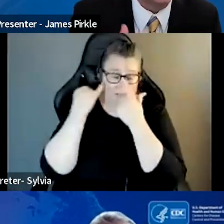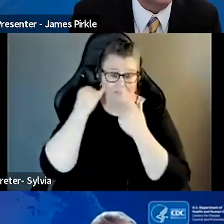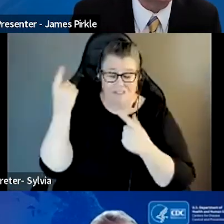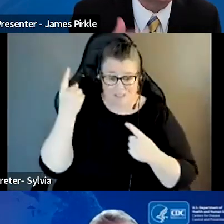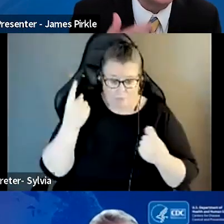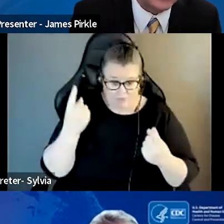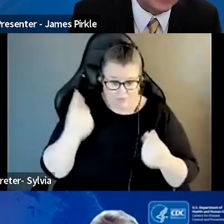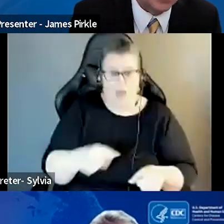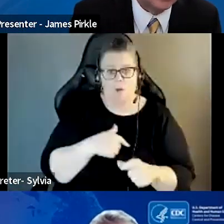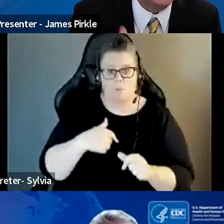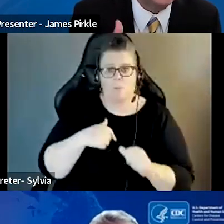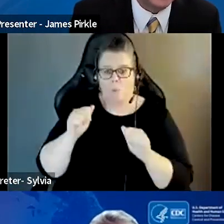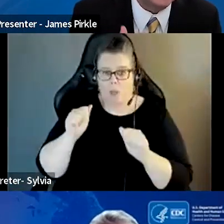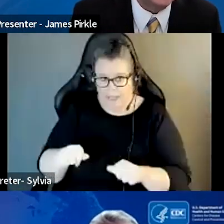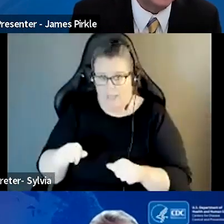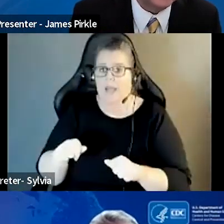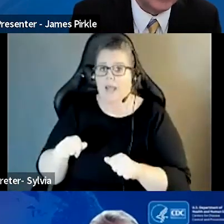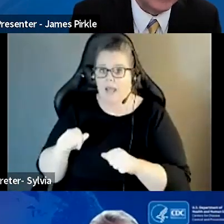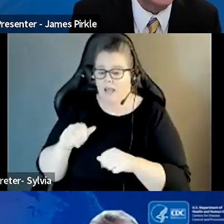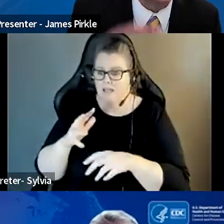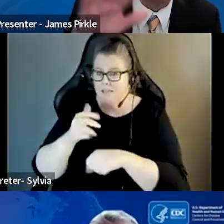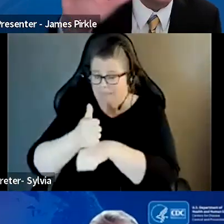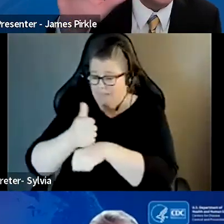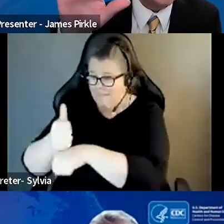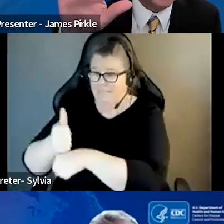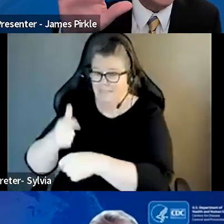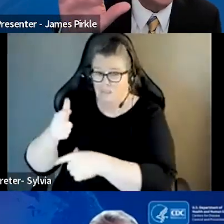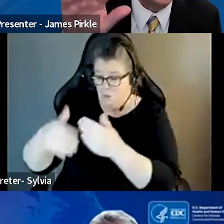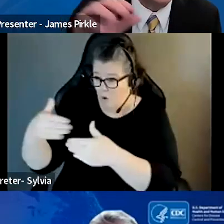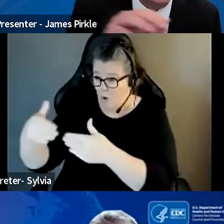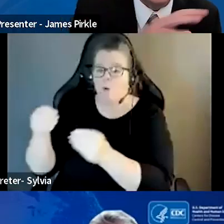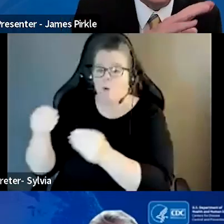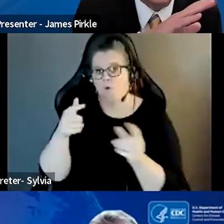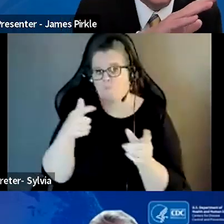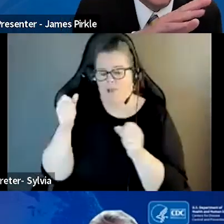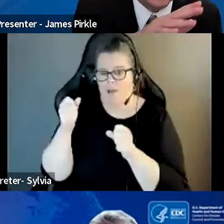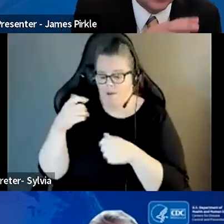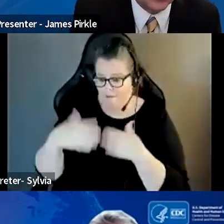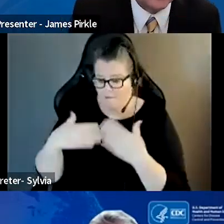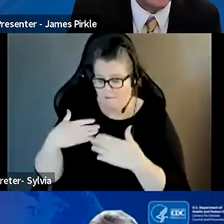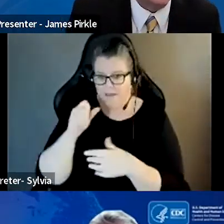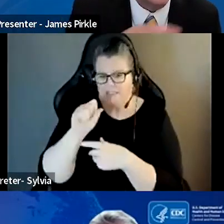up this stream of genetic sequencing and get it to a fast pace. Now, where are we going to go and enter them,